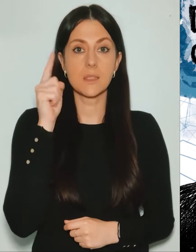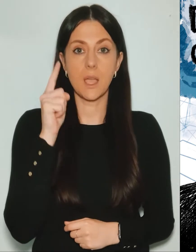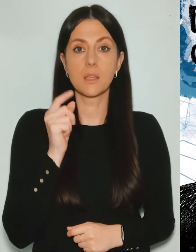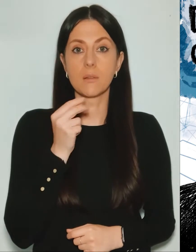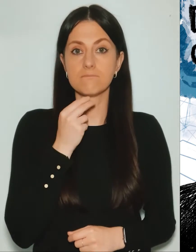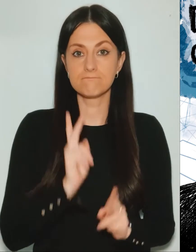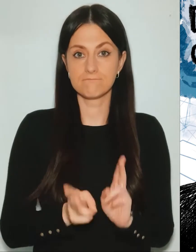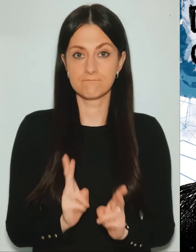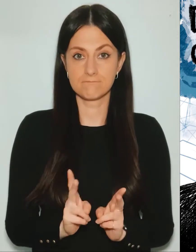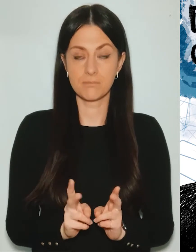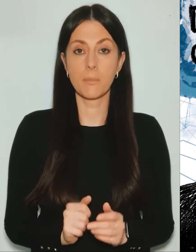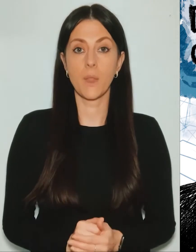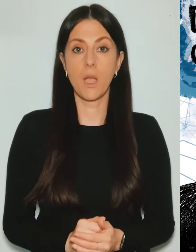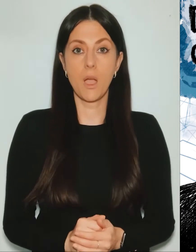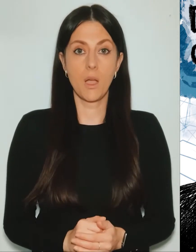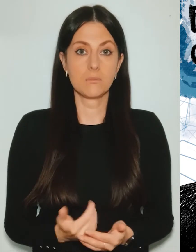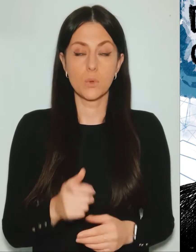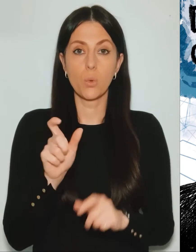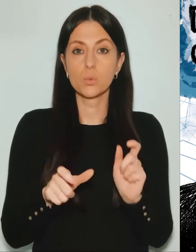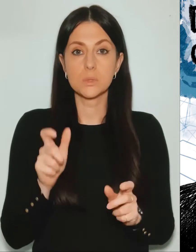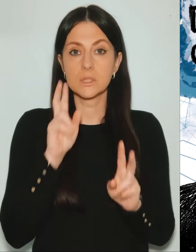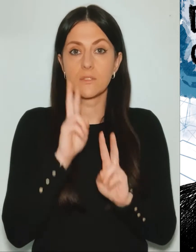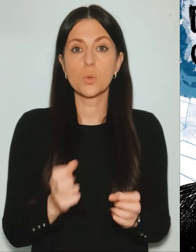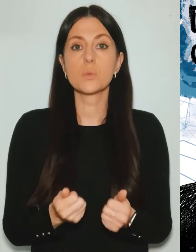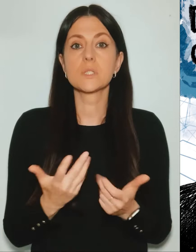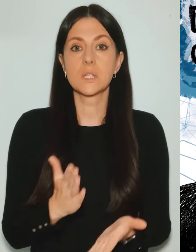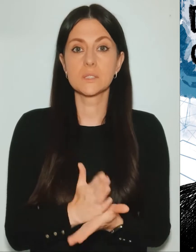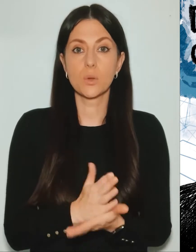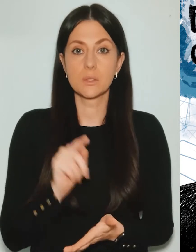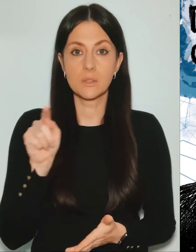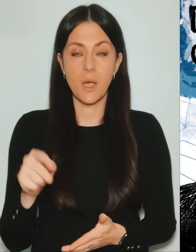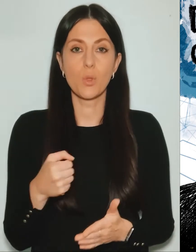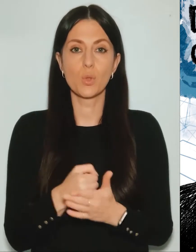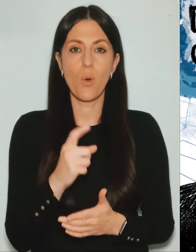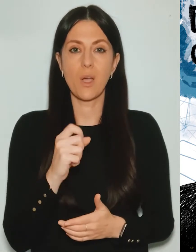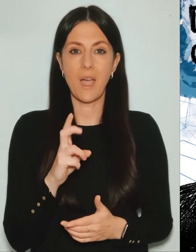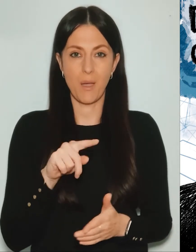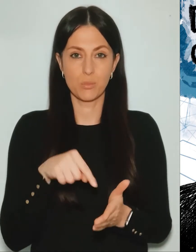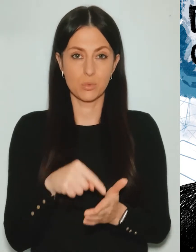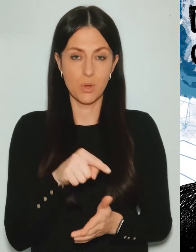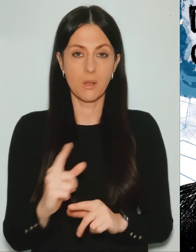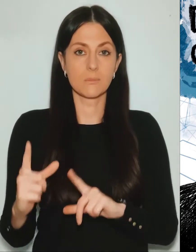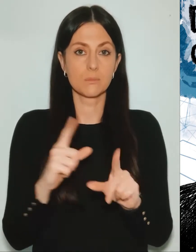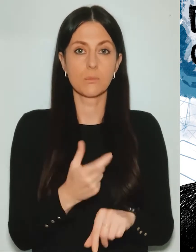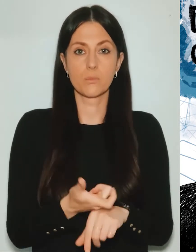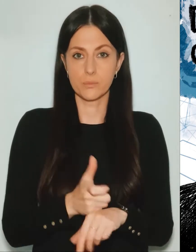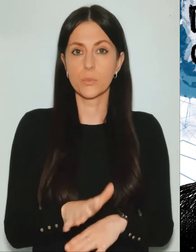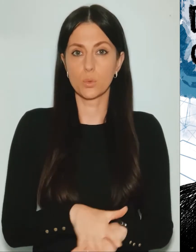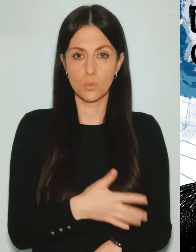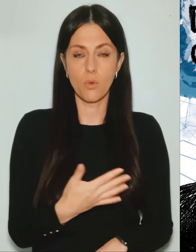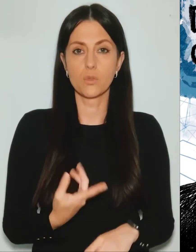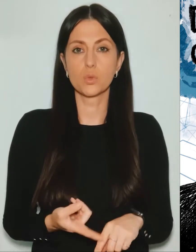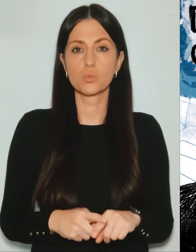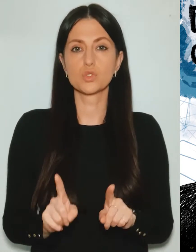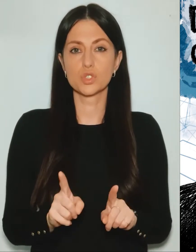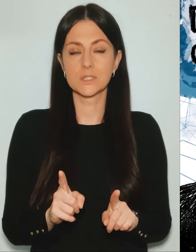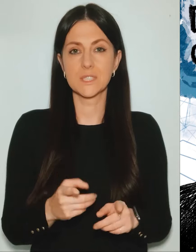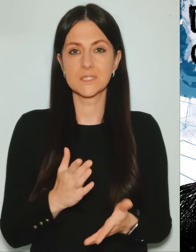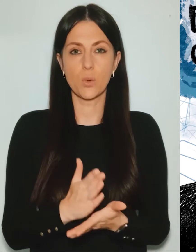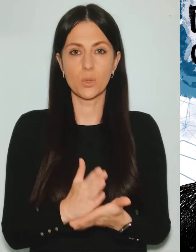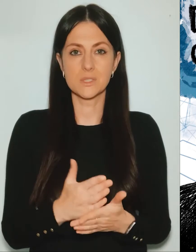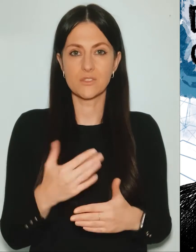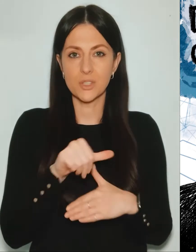because who knows how long people stood there, and it's a long way to go to Cheb since it's already on the border with Germany.